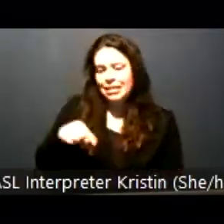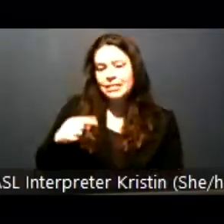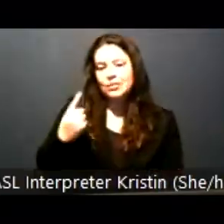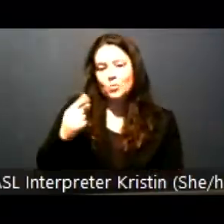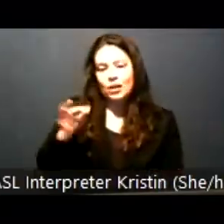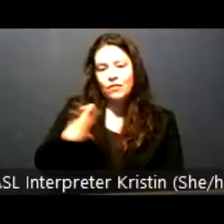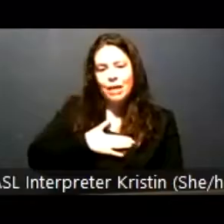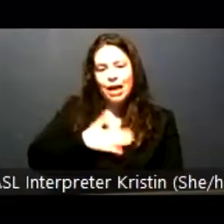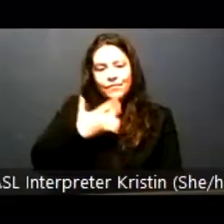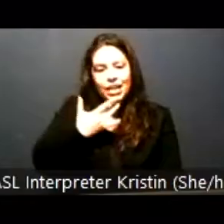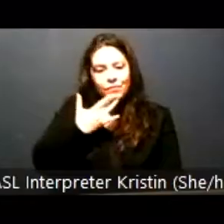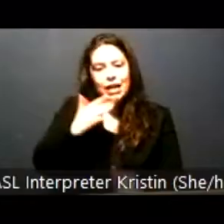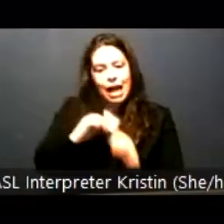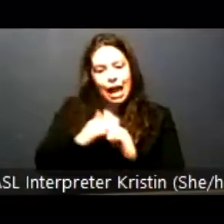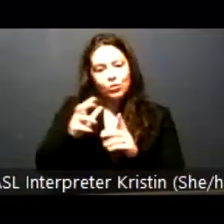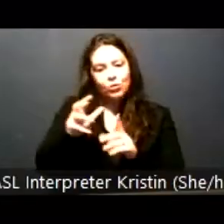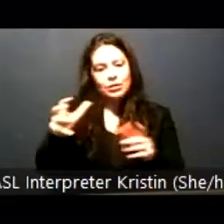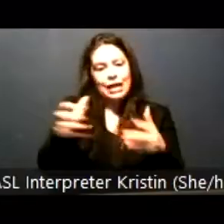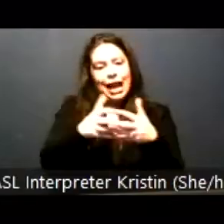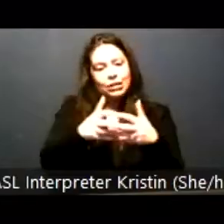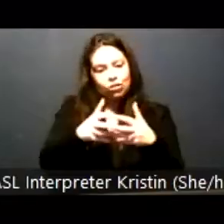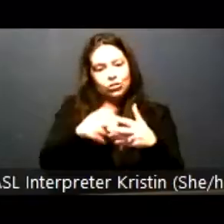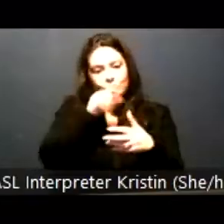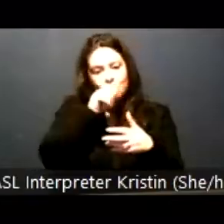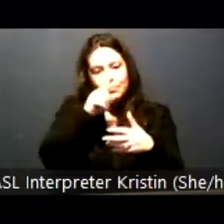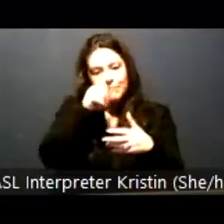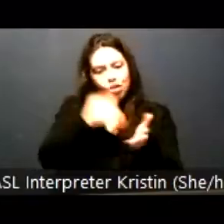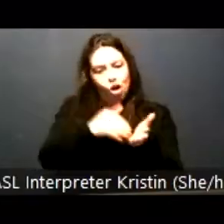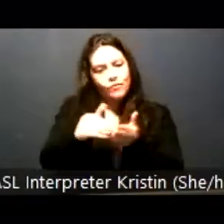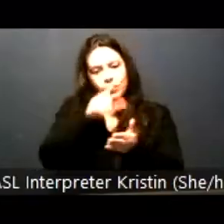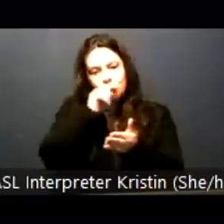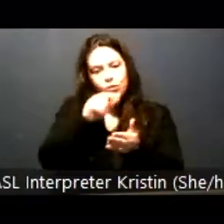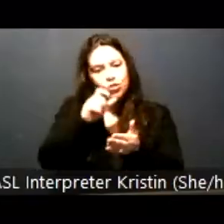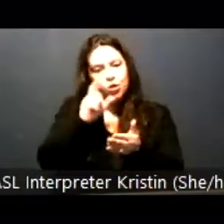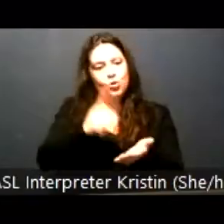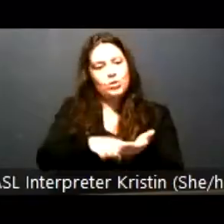um a lot of times the birds don't notice and then I can just reach in and, and hold the bird gently.